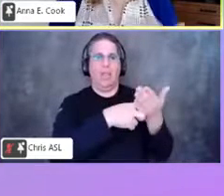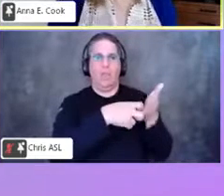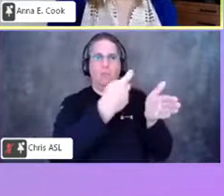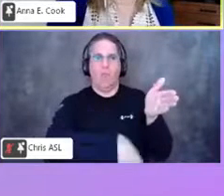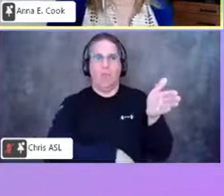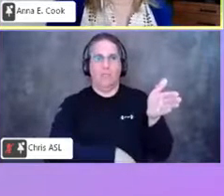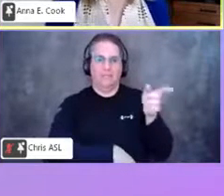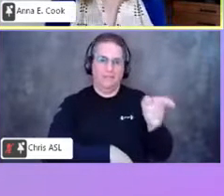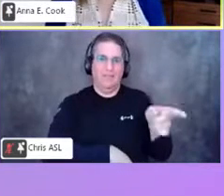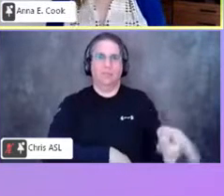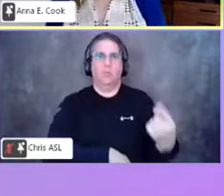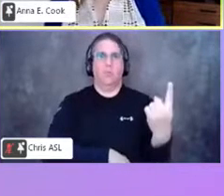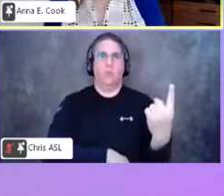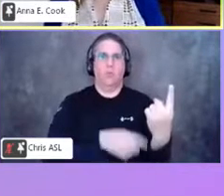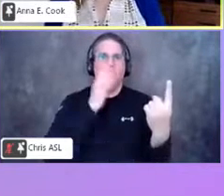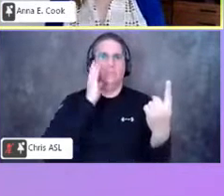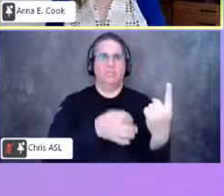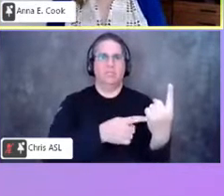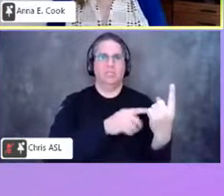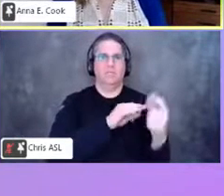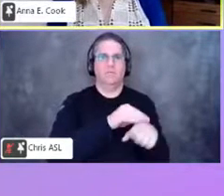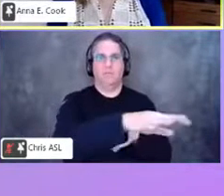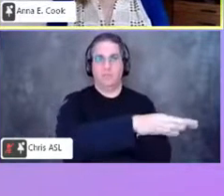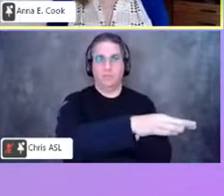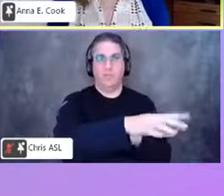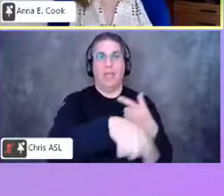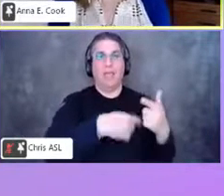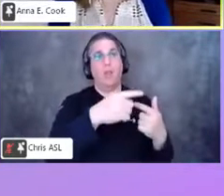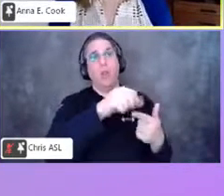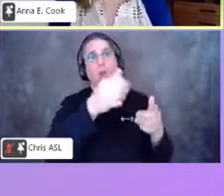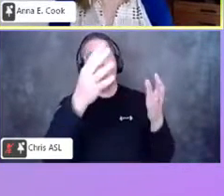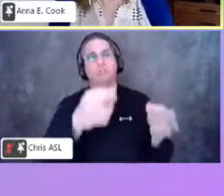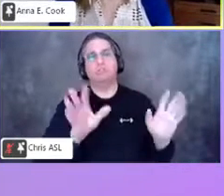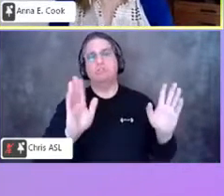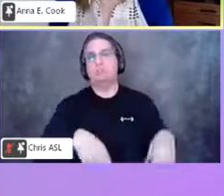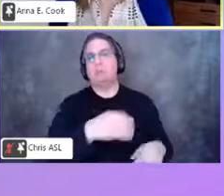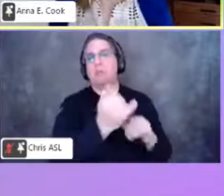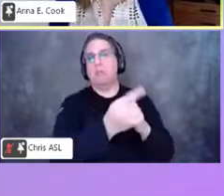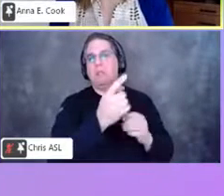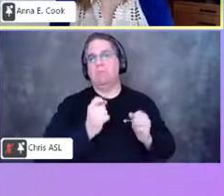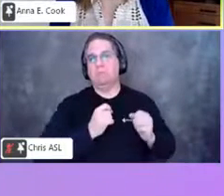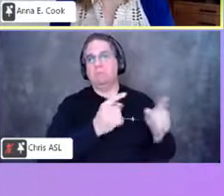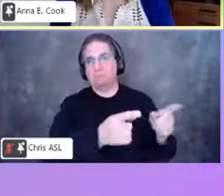other decisions more spontaneously some people might plan multiple data points